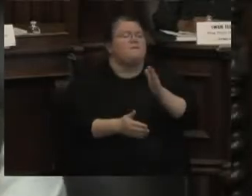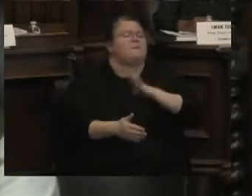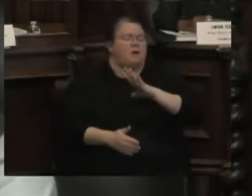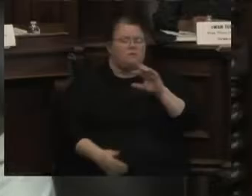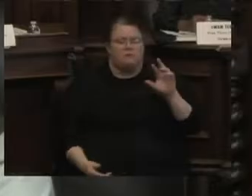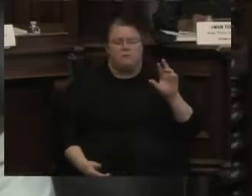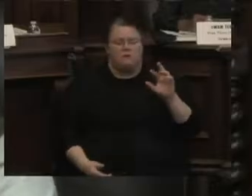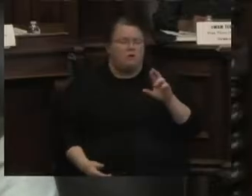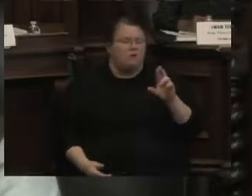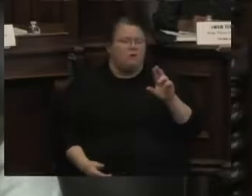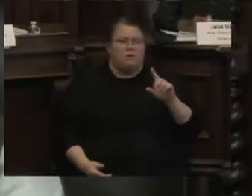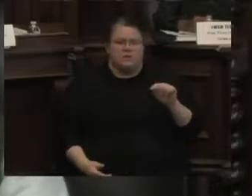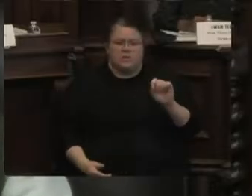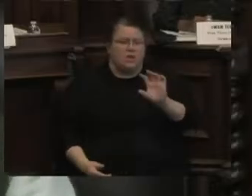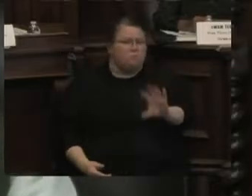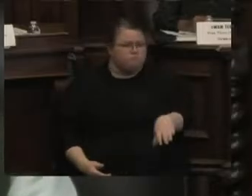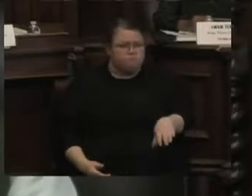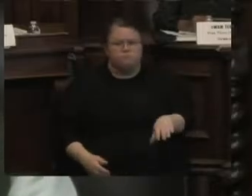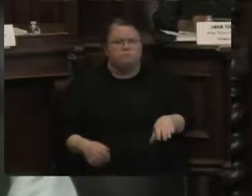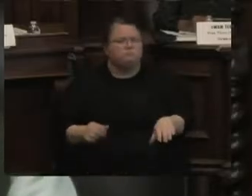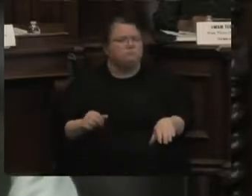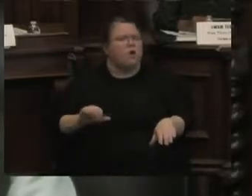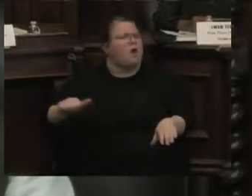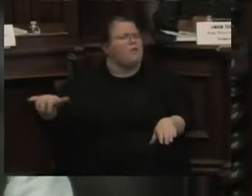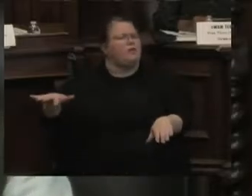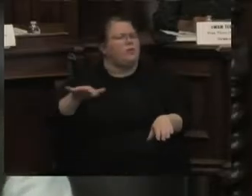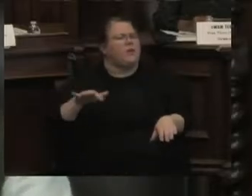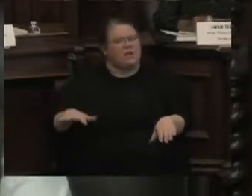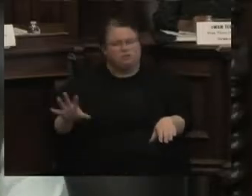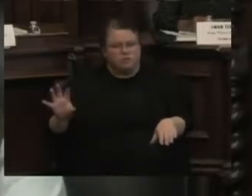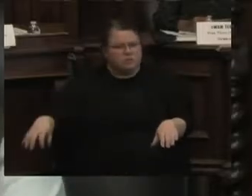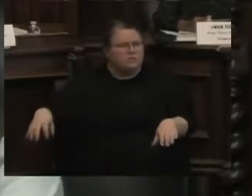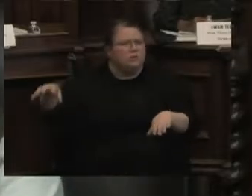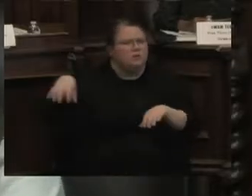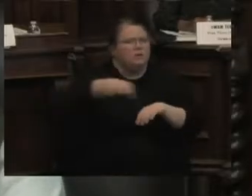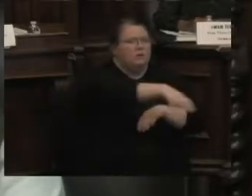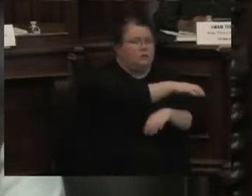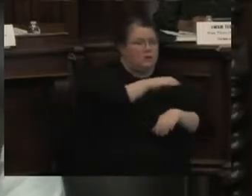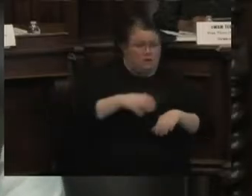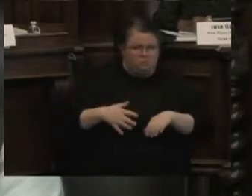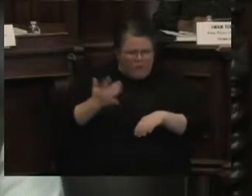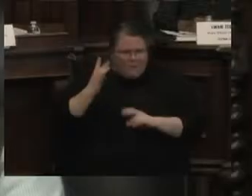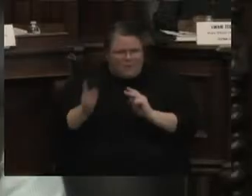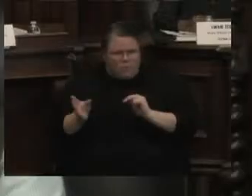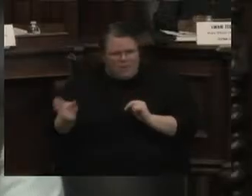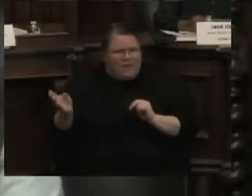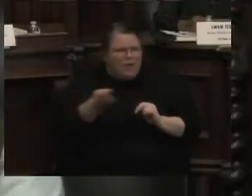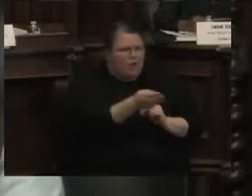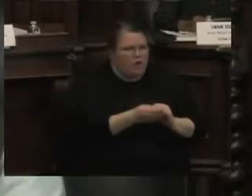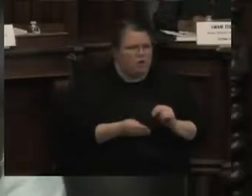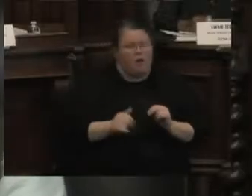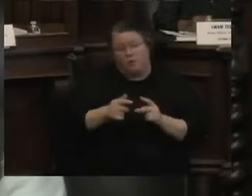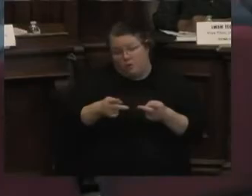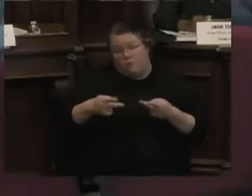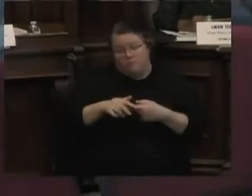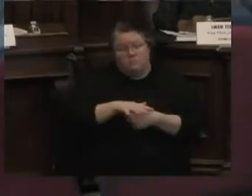about other side places that we